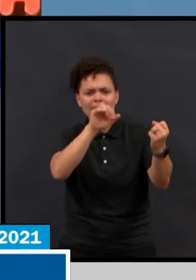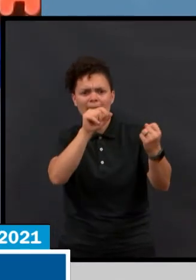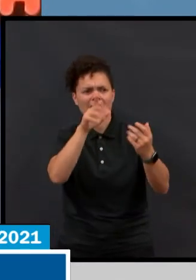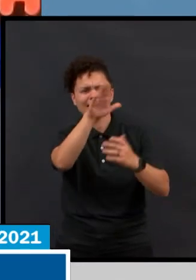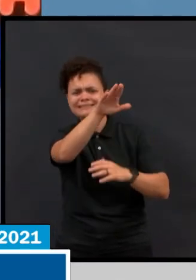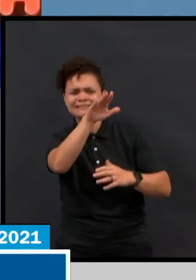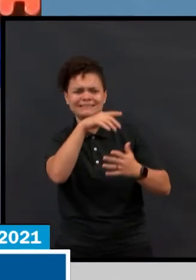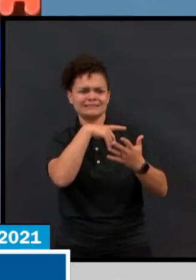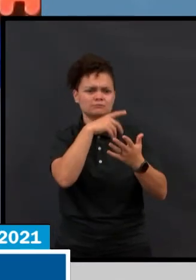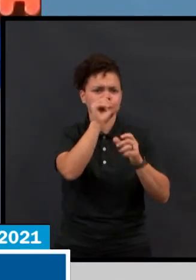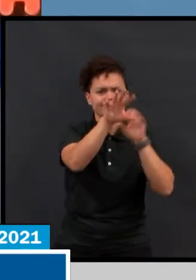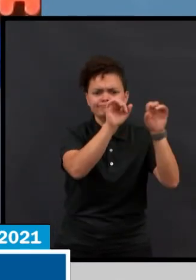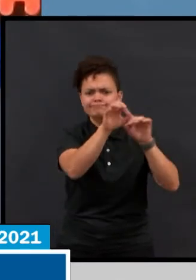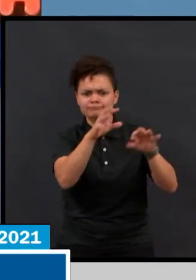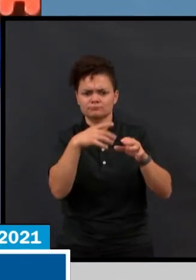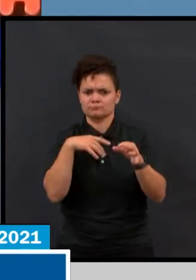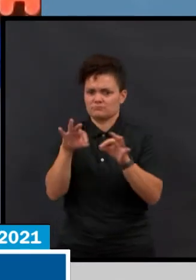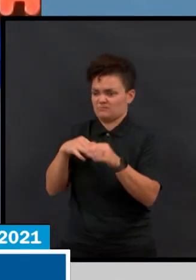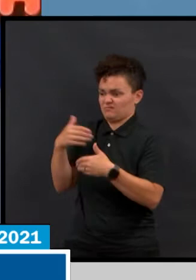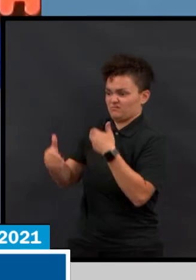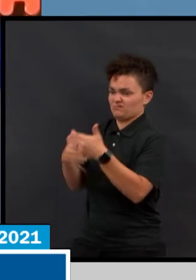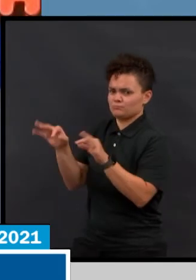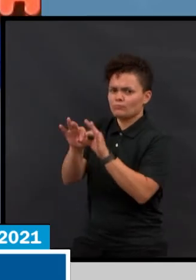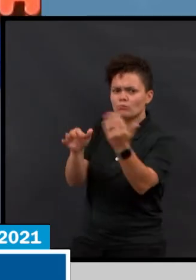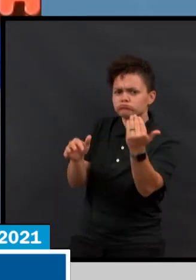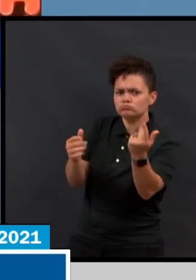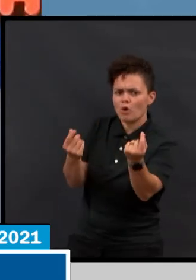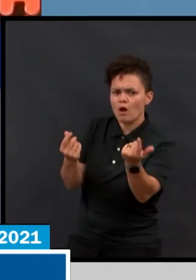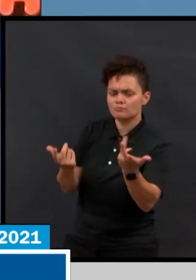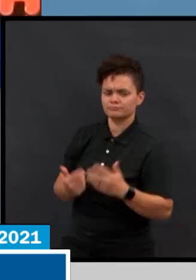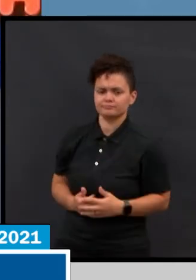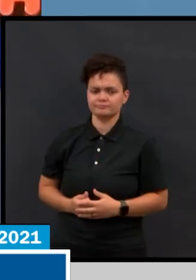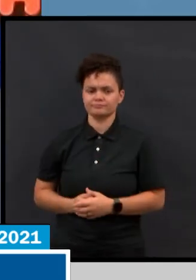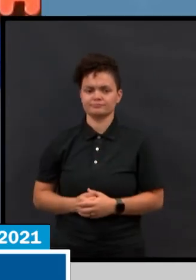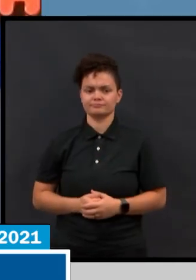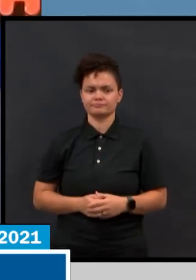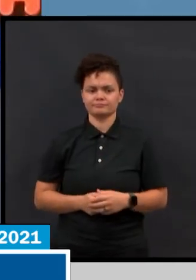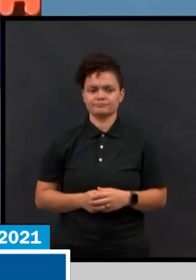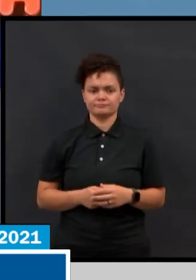we're required by charter to have the next redistricting maps approved early 2022 so